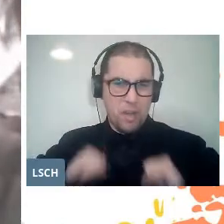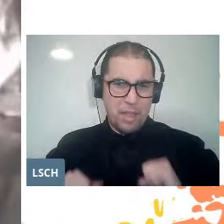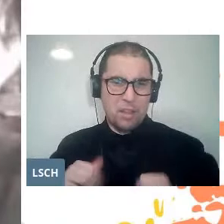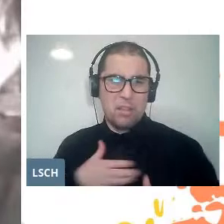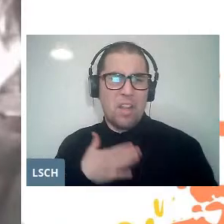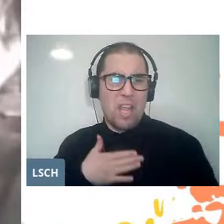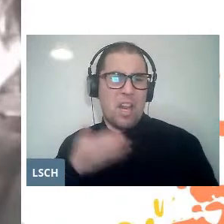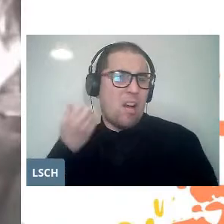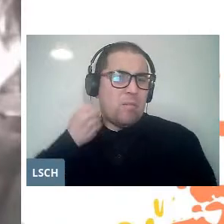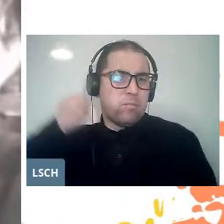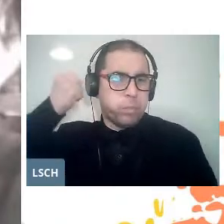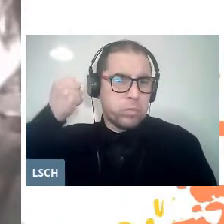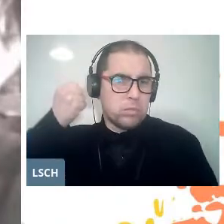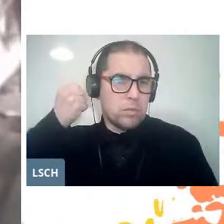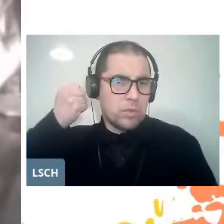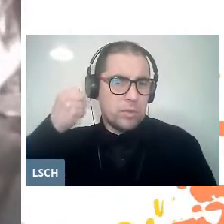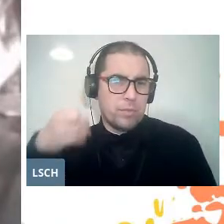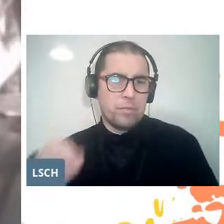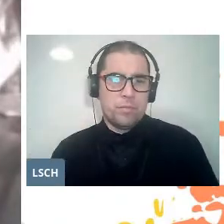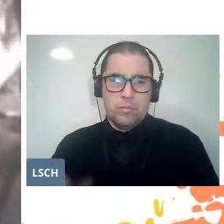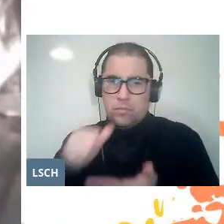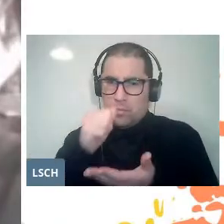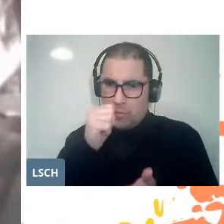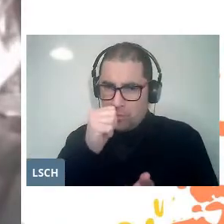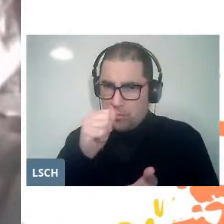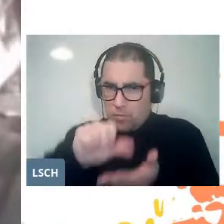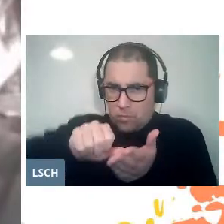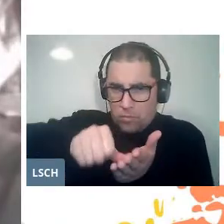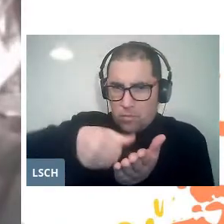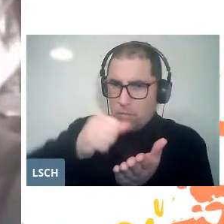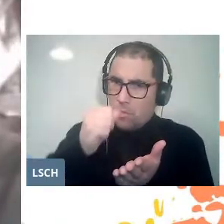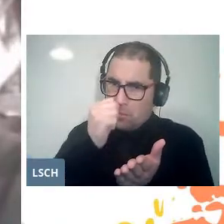The dose of the narcotic, insufficient to cause his death,